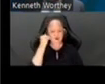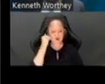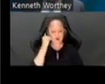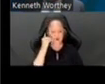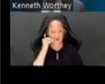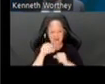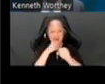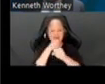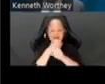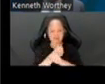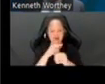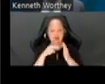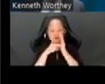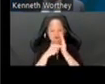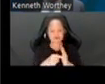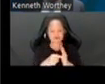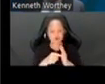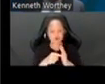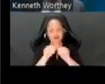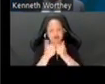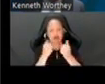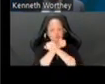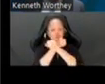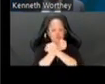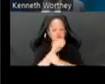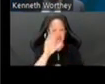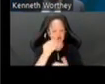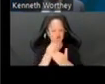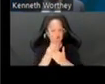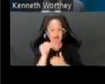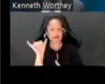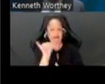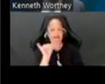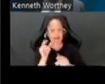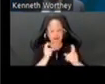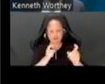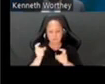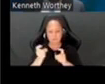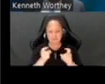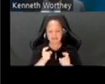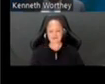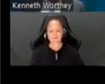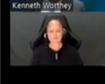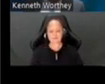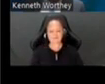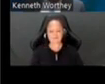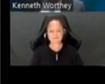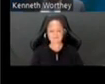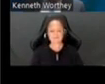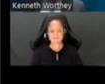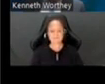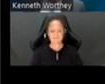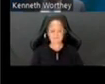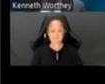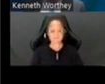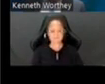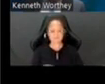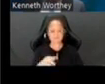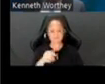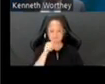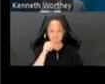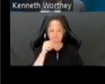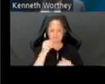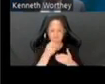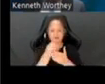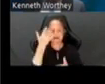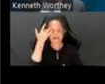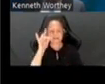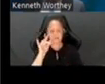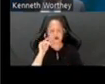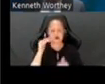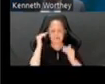home. How do you protect your money? There are three components which we have visuals